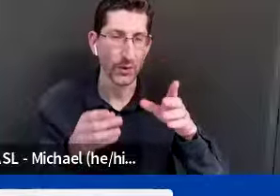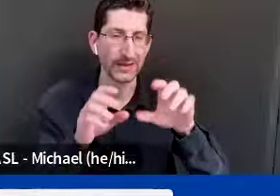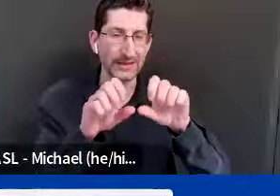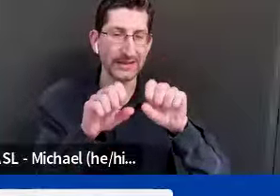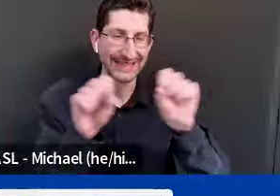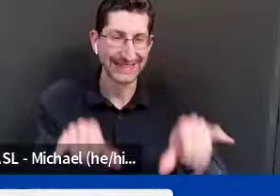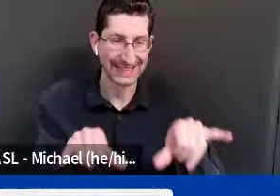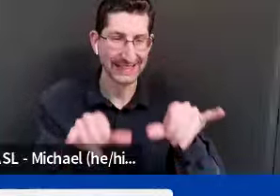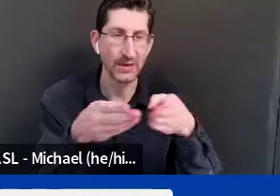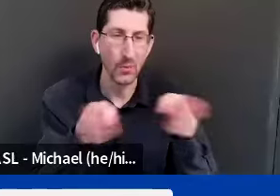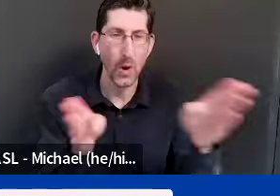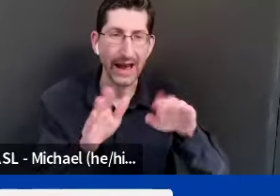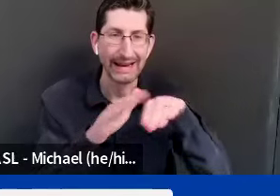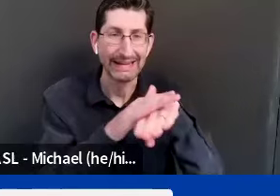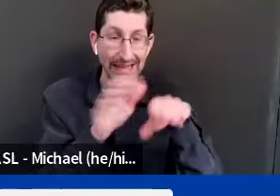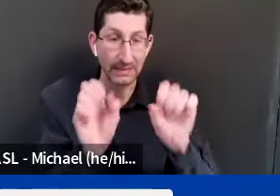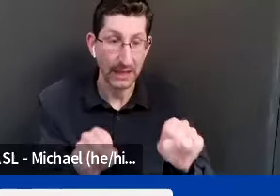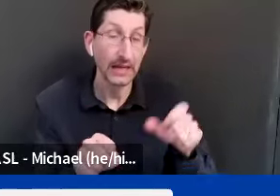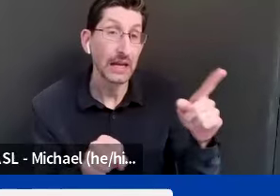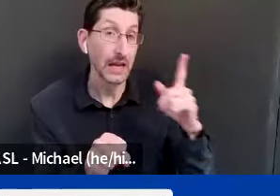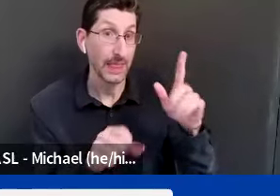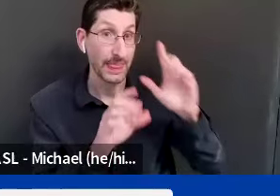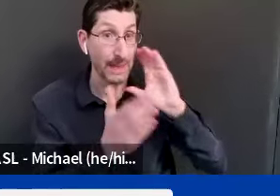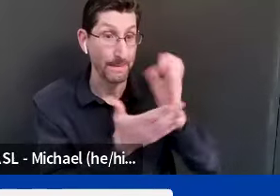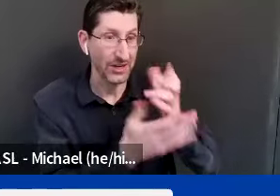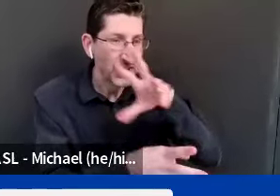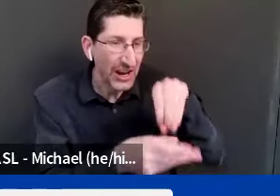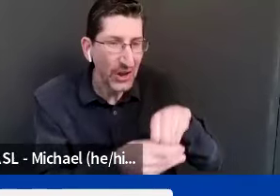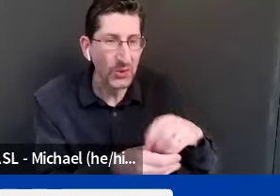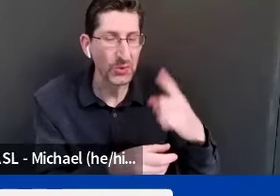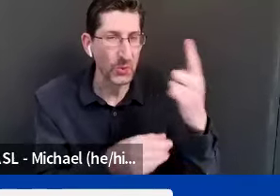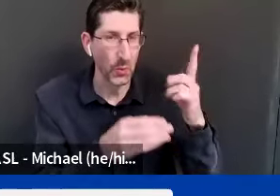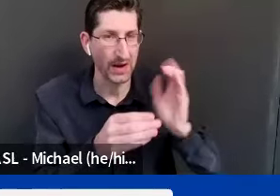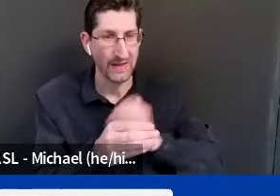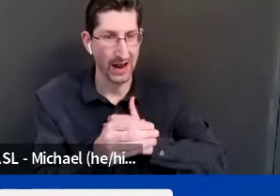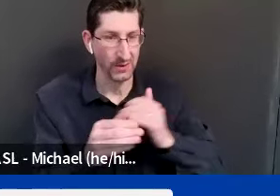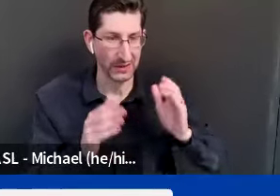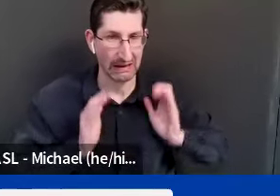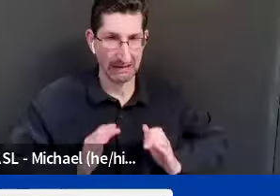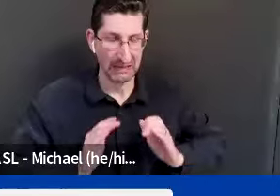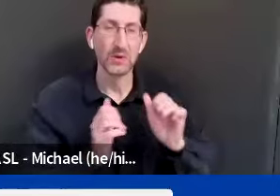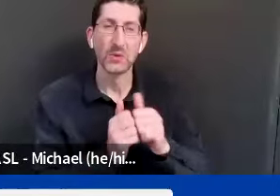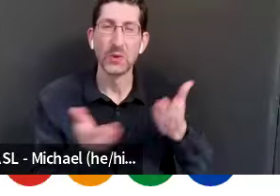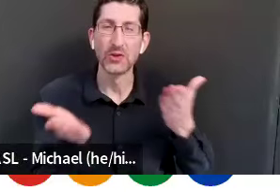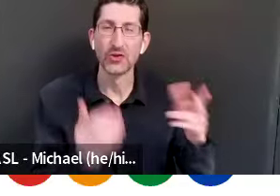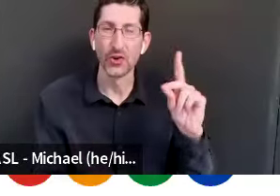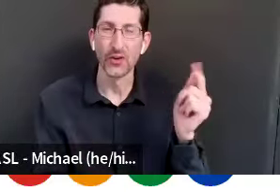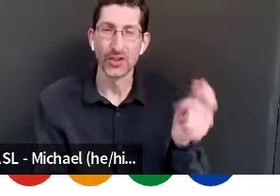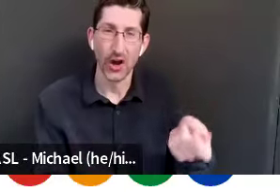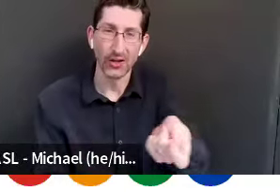AND ON THE SCREEN, THERE'S A PHOTO OF ONE OF THE CUSTOMERS STEPPING OUT OF AN MBTA ELEVATOR